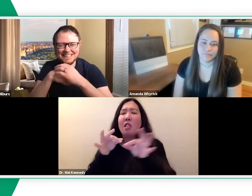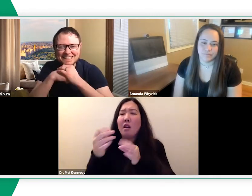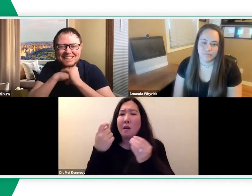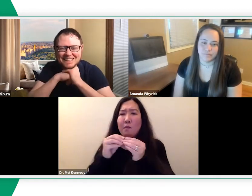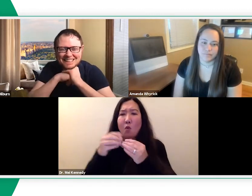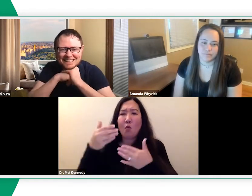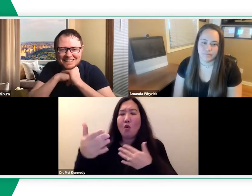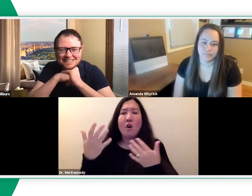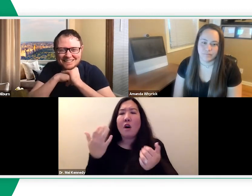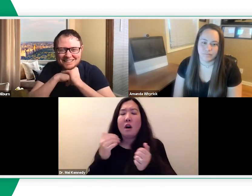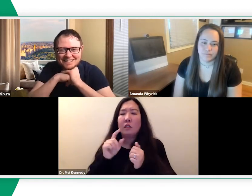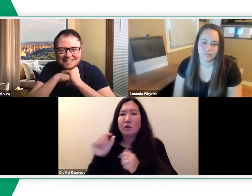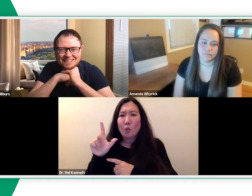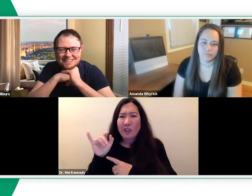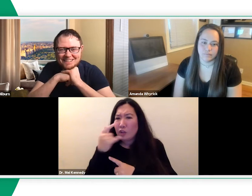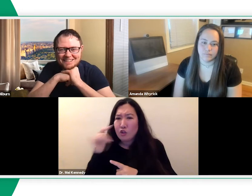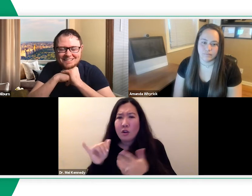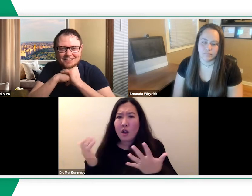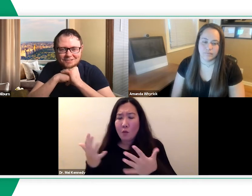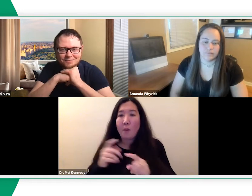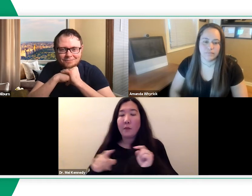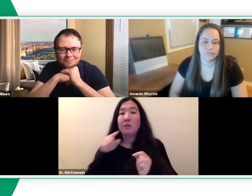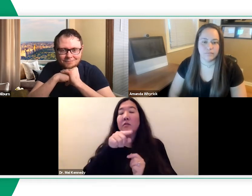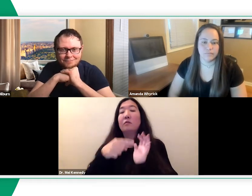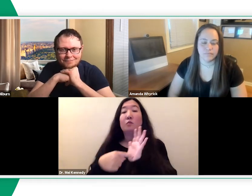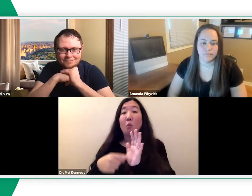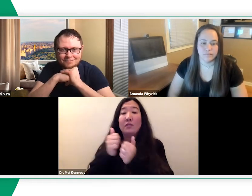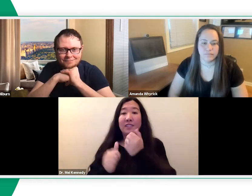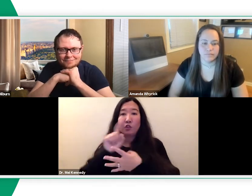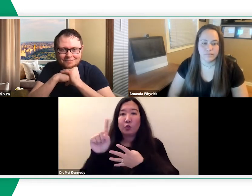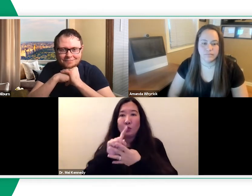this is an overview that I will explain more in depth.